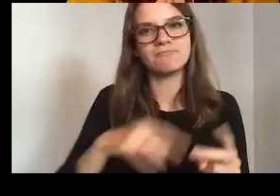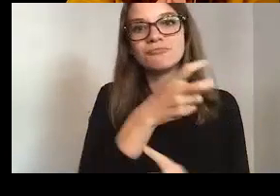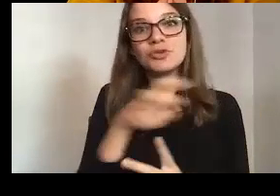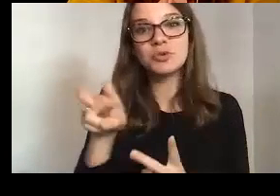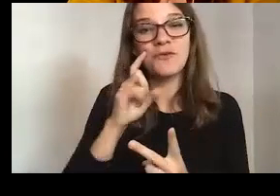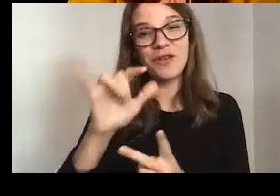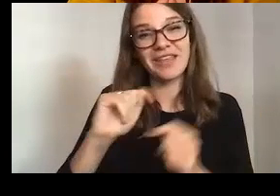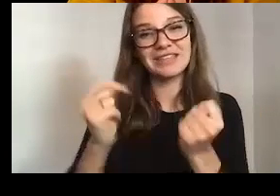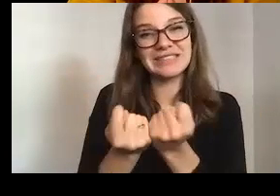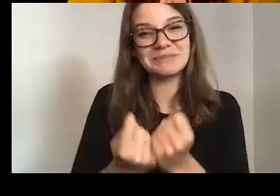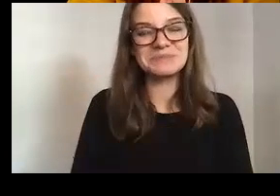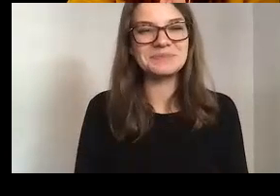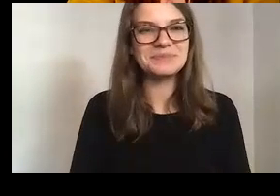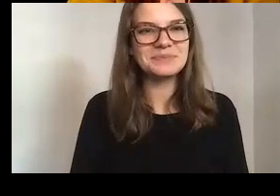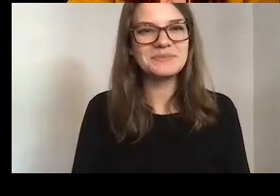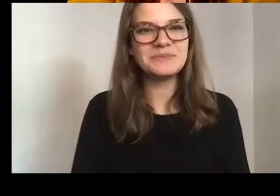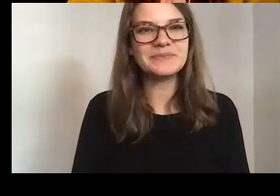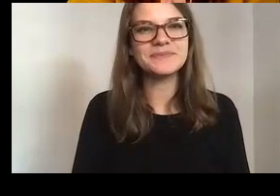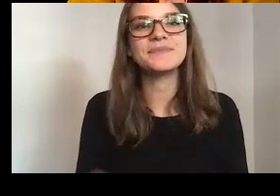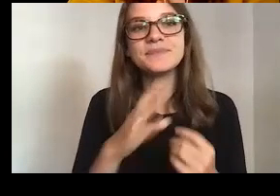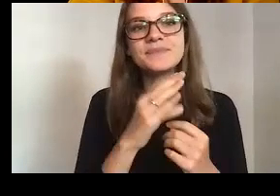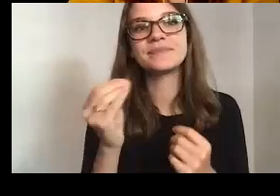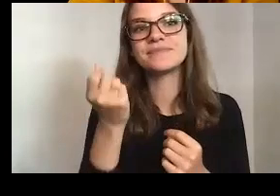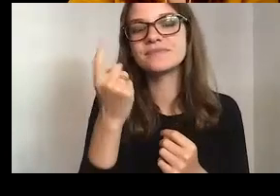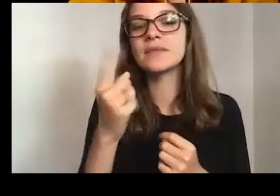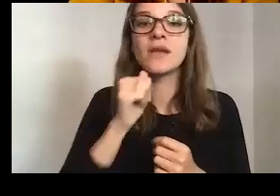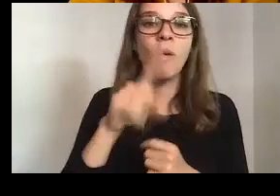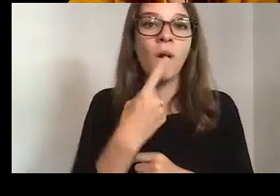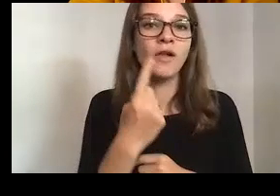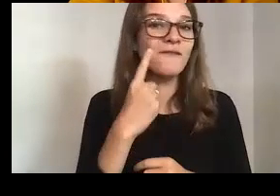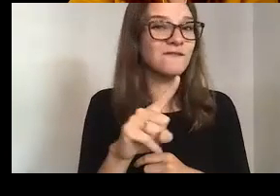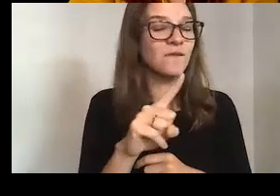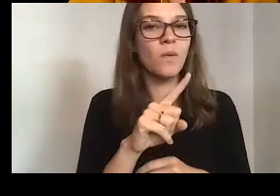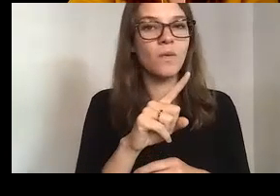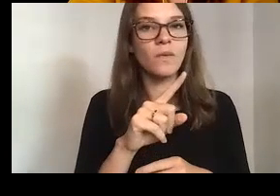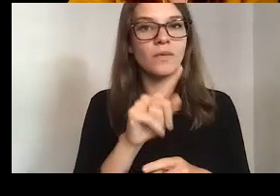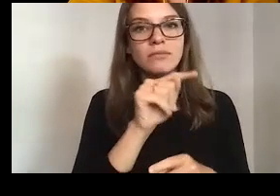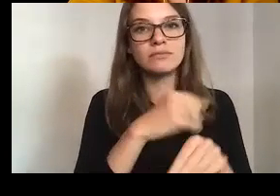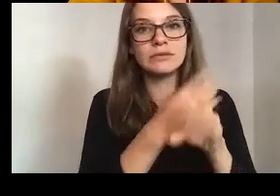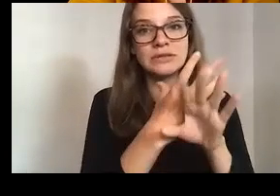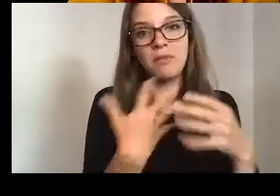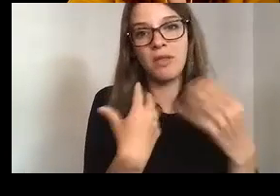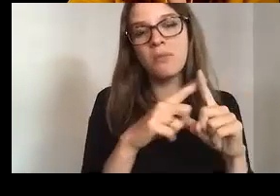and then we've also responded directly not just to telehealth but to the covid-19 pandemic and